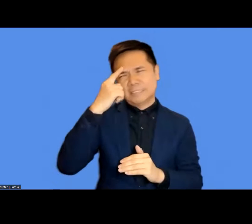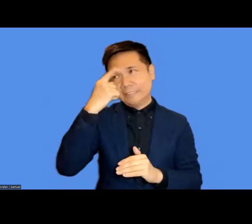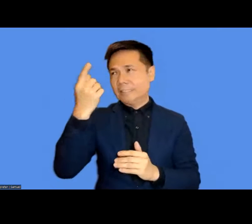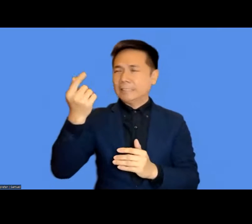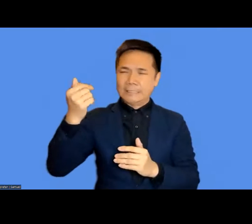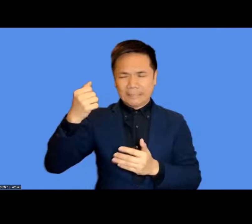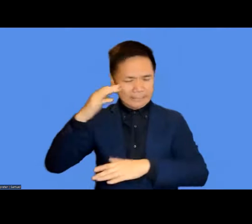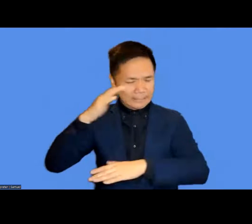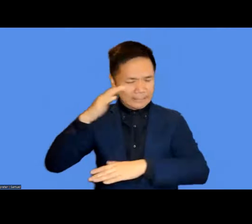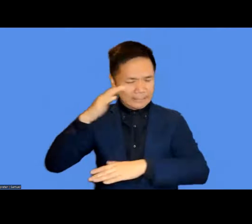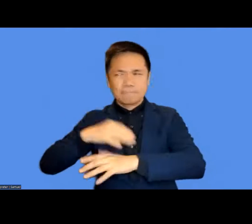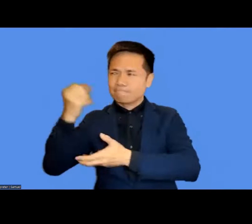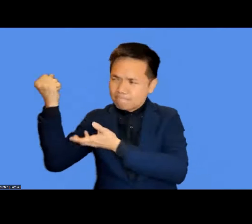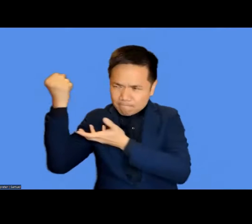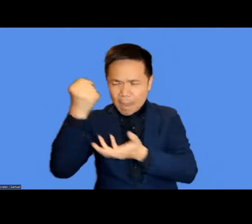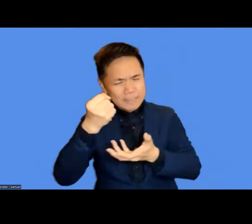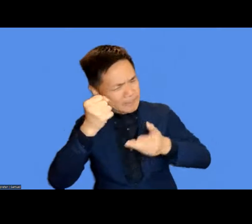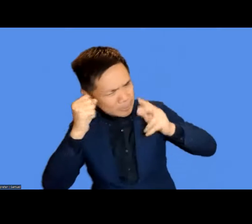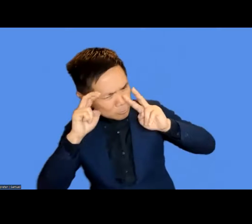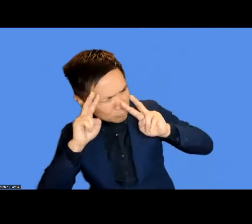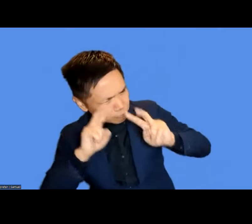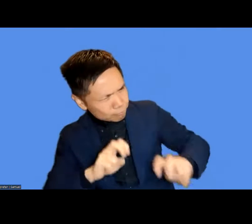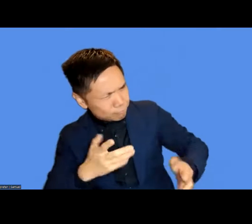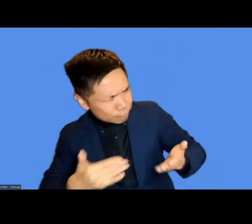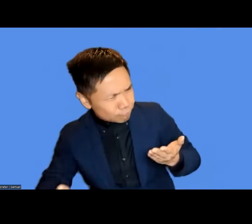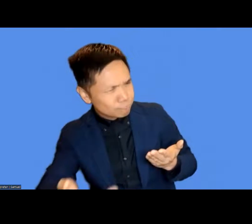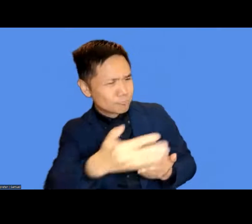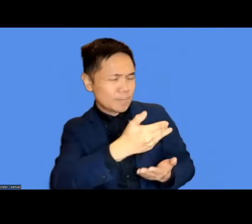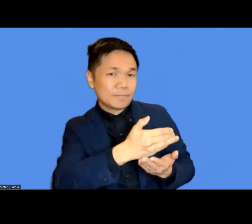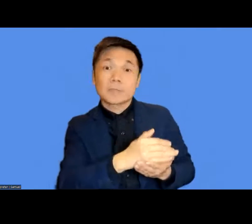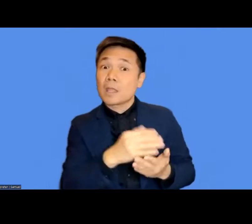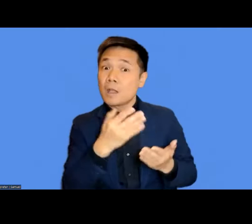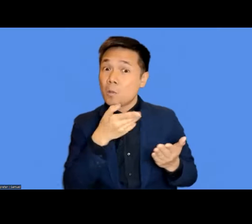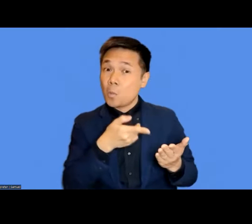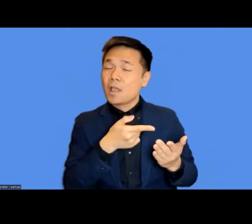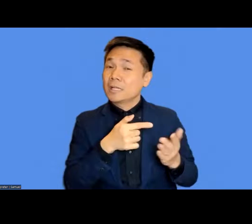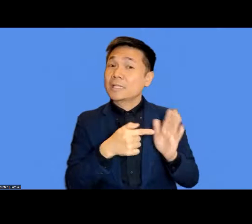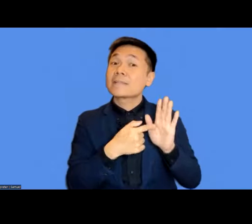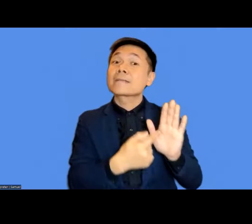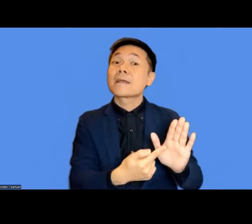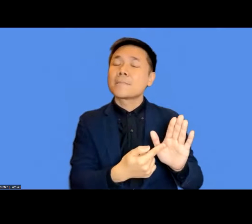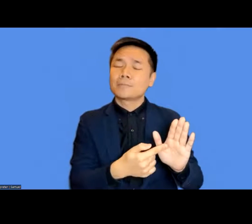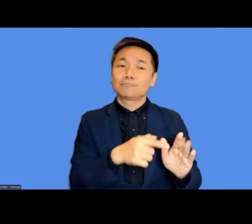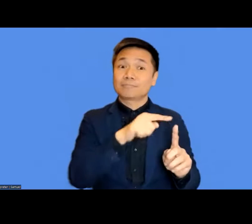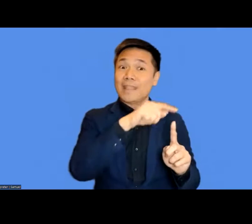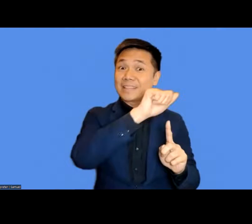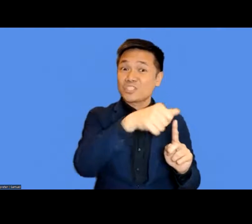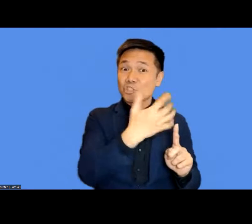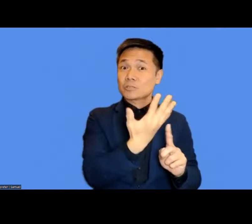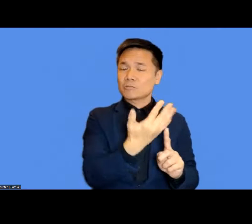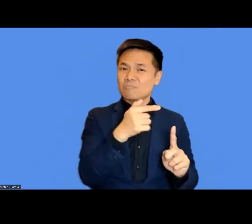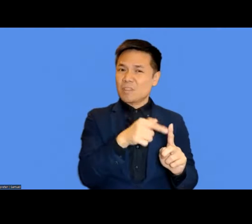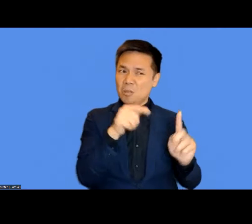not only because in general, and we can use just as an example the SDGs monitoring mechanism,